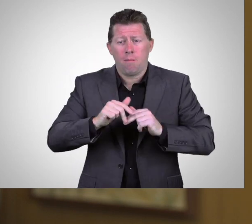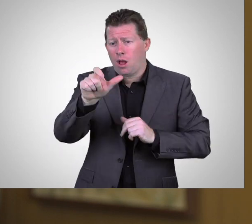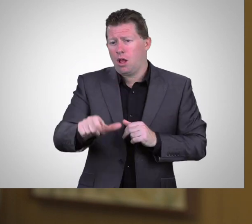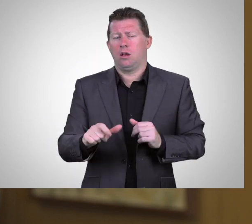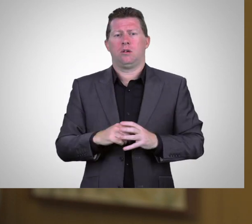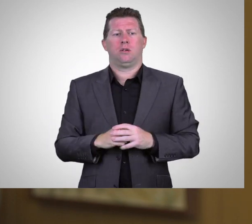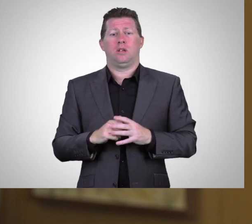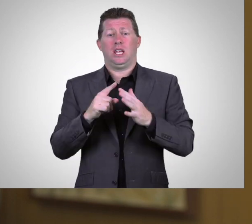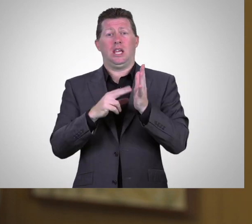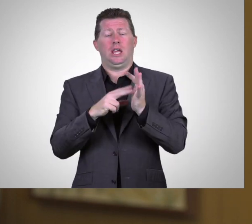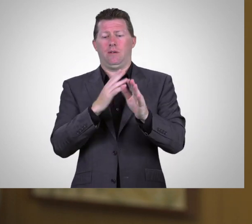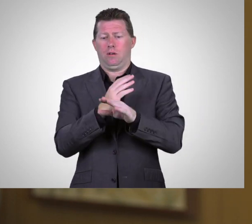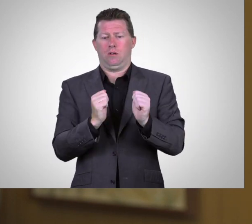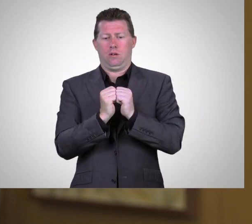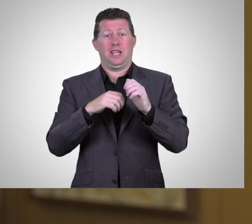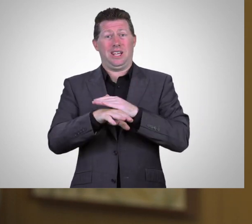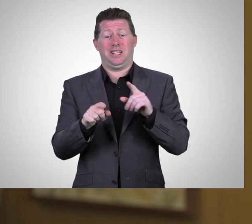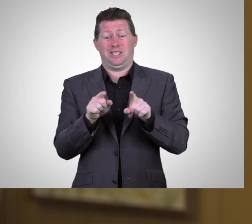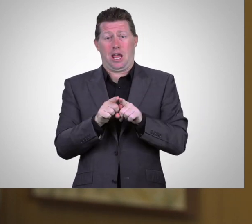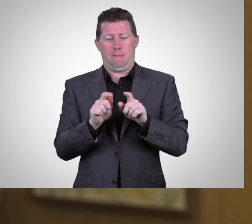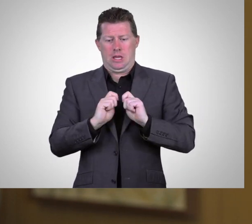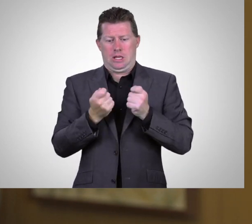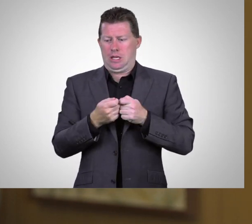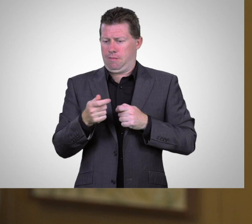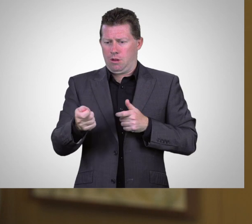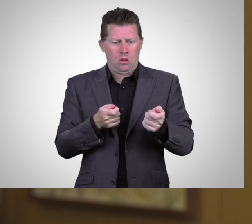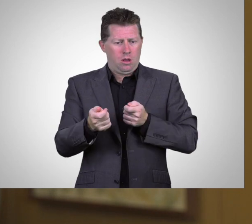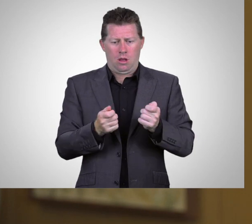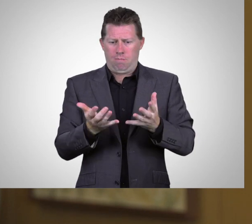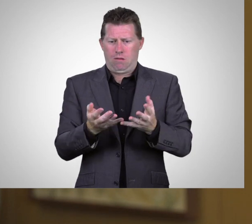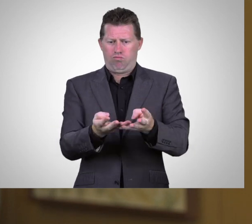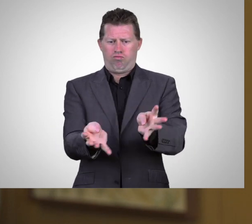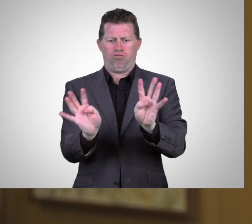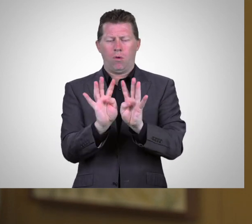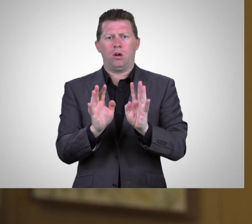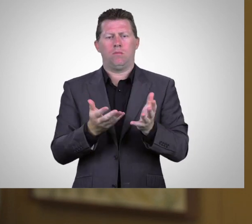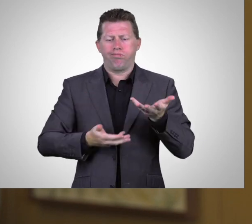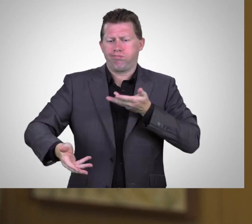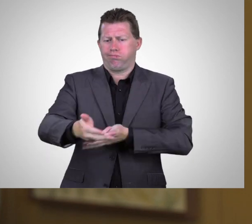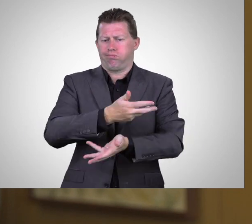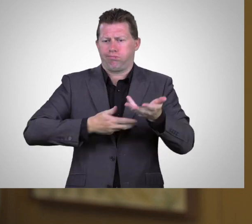even colleagues within the same discipline area or even different discipline areas, to come and